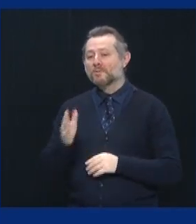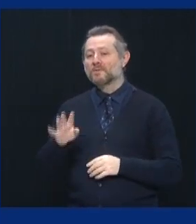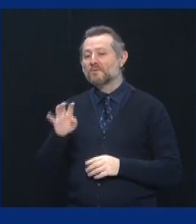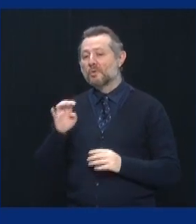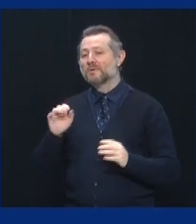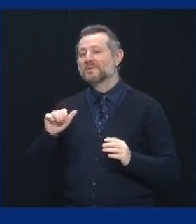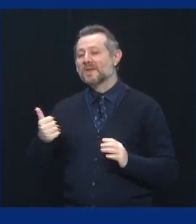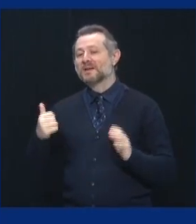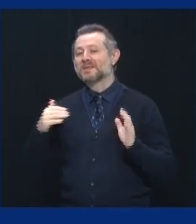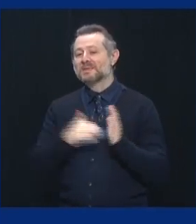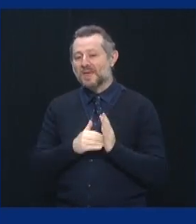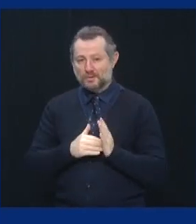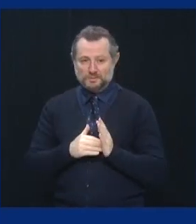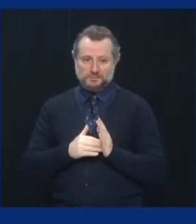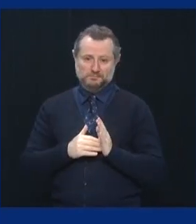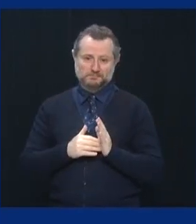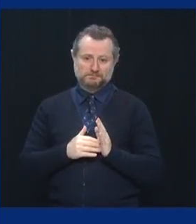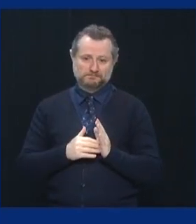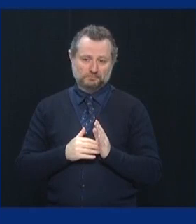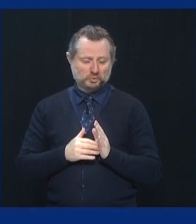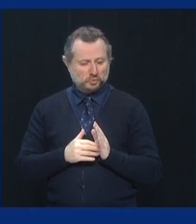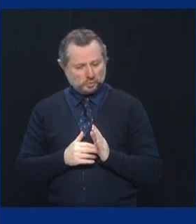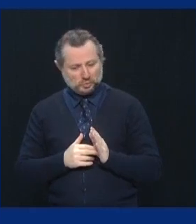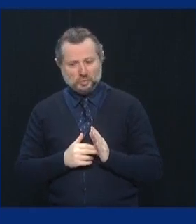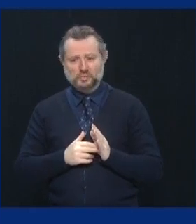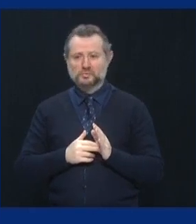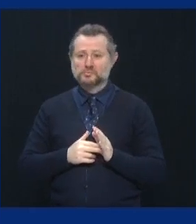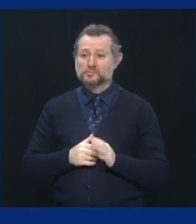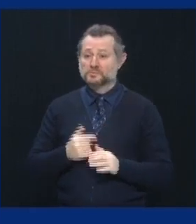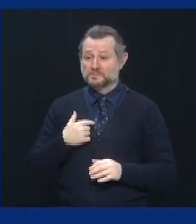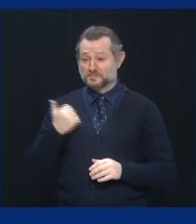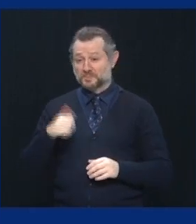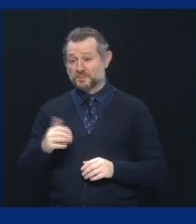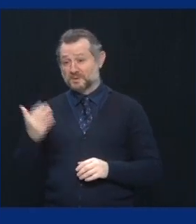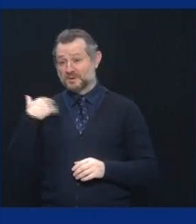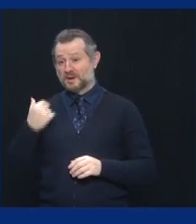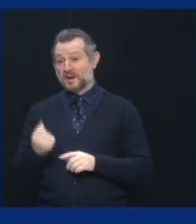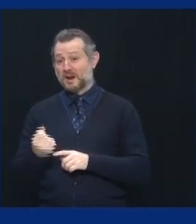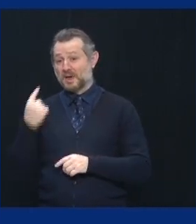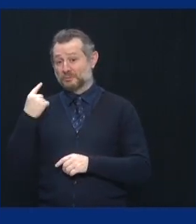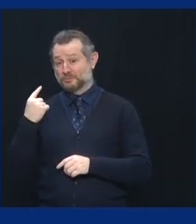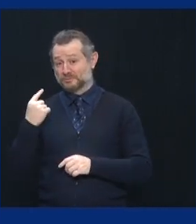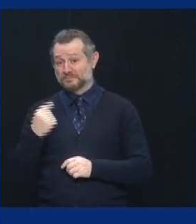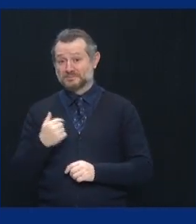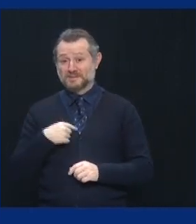ALMOST 24.8 MILLION CASES OF COVID-19, MORE THAN 410,000 DEATHS NATIONALLY.